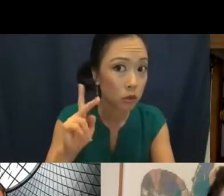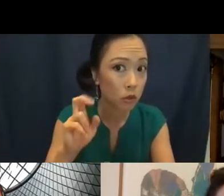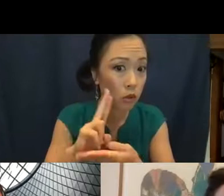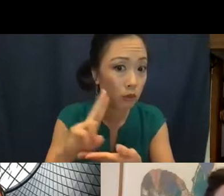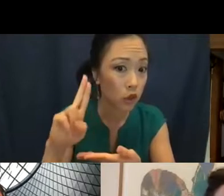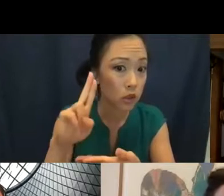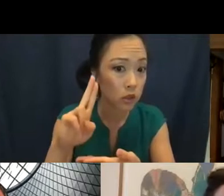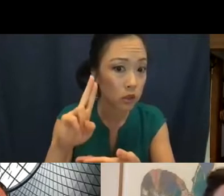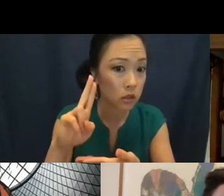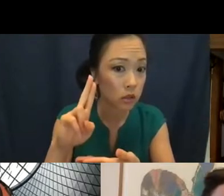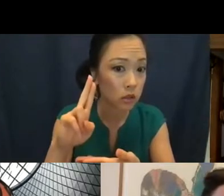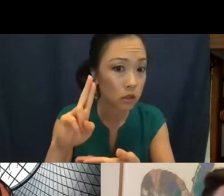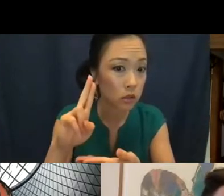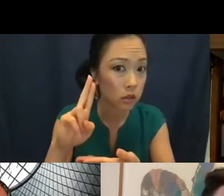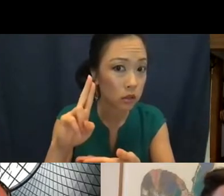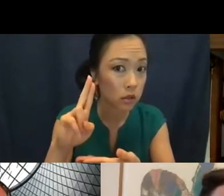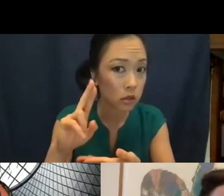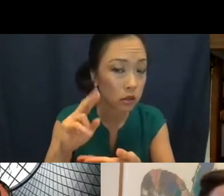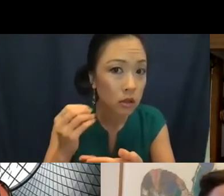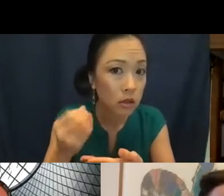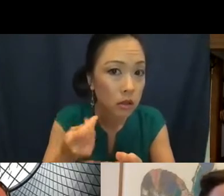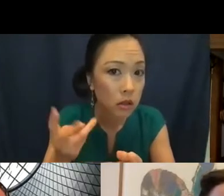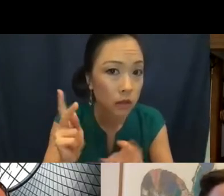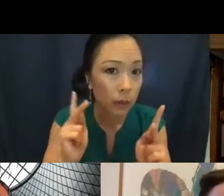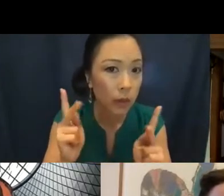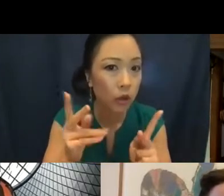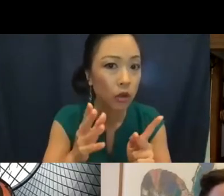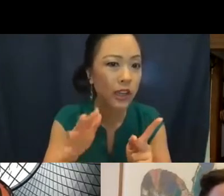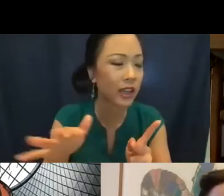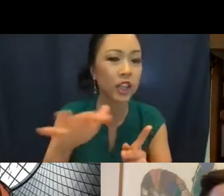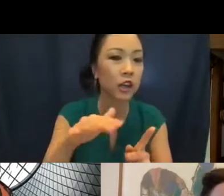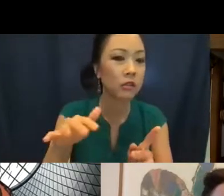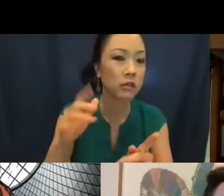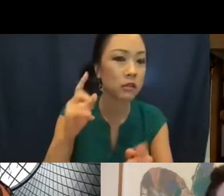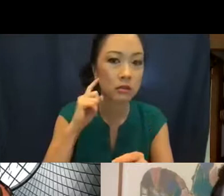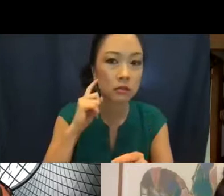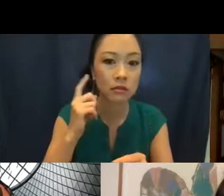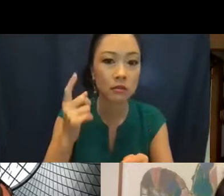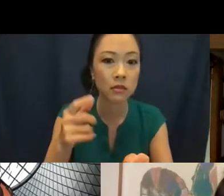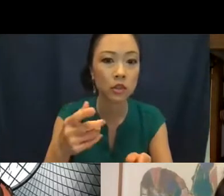field an across the field who have been doing amazing work in negotiating